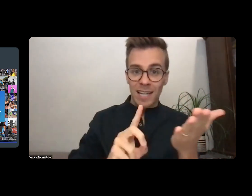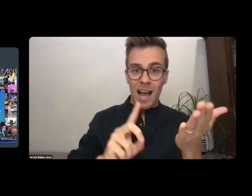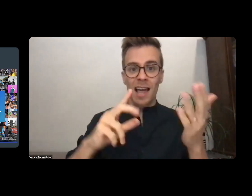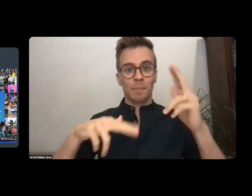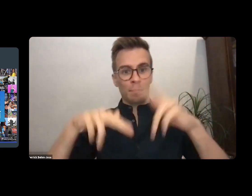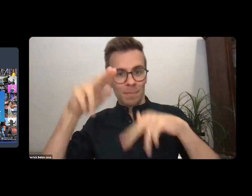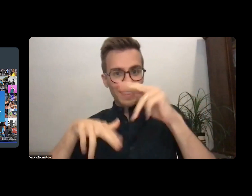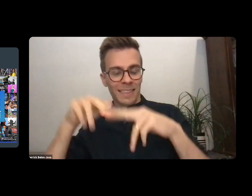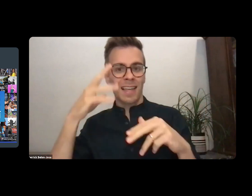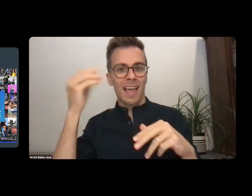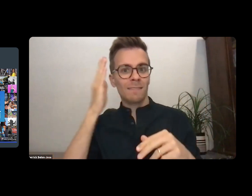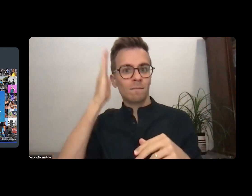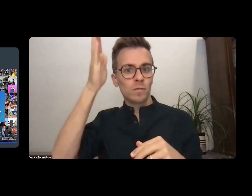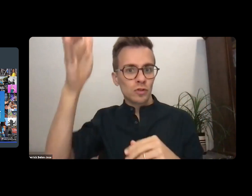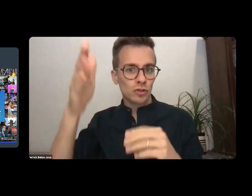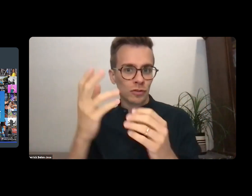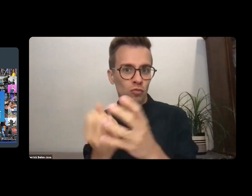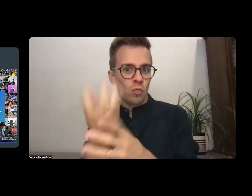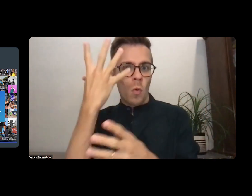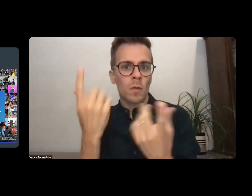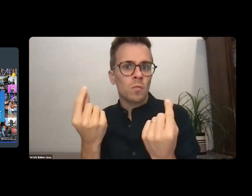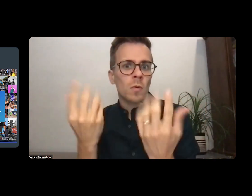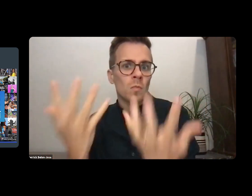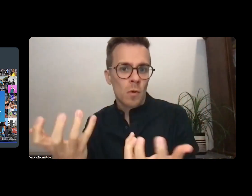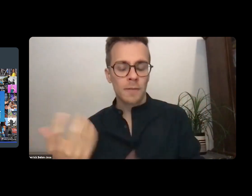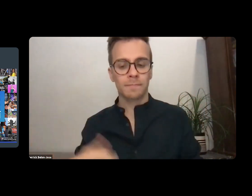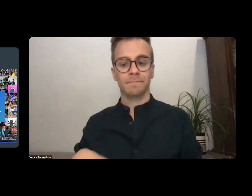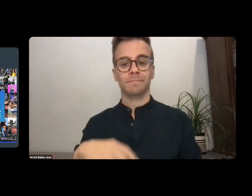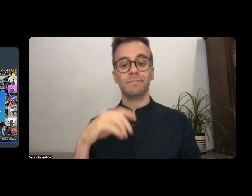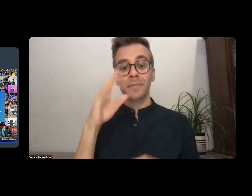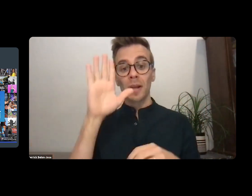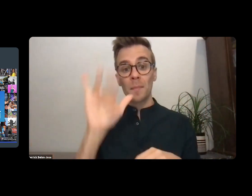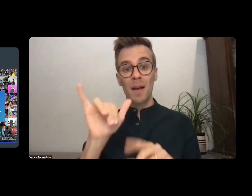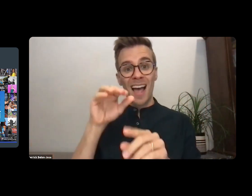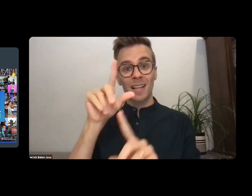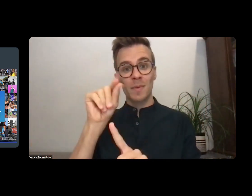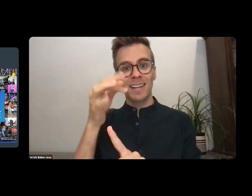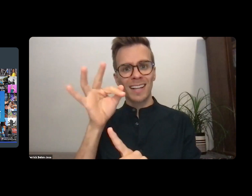And that can certainly impact how the city is designed and built for future growth, especially.